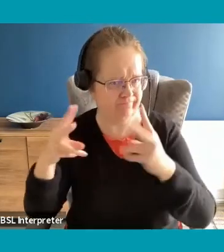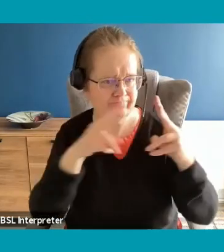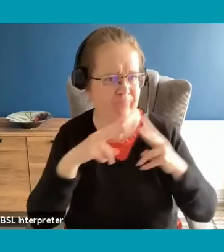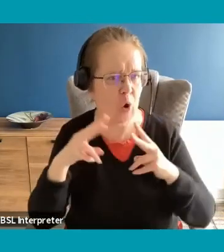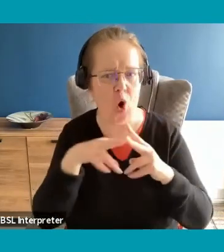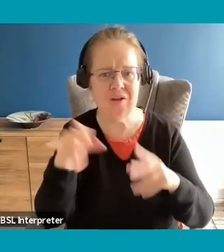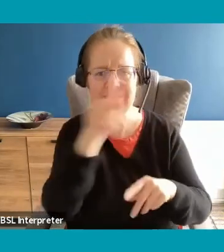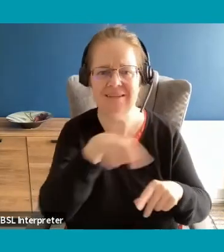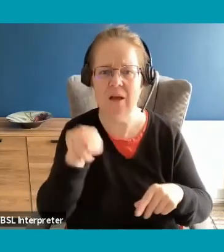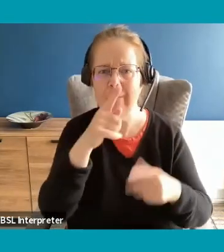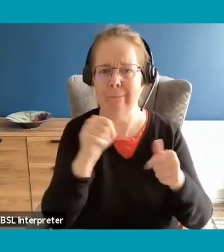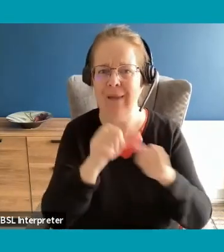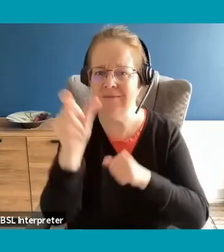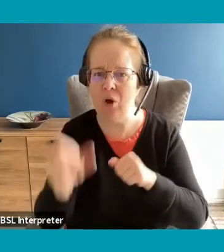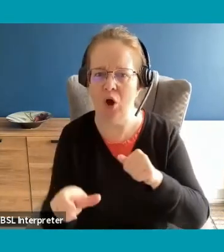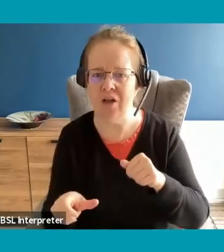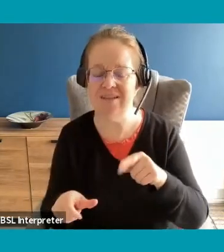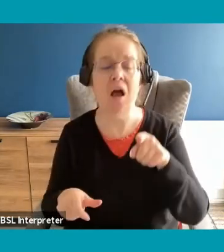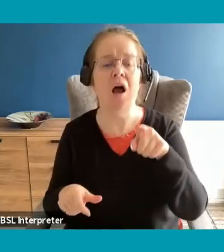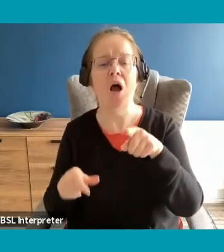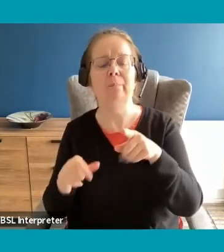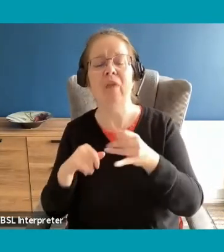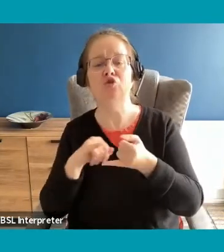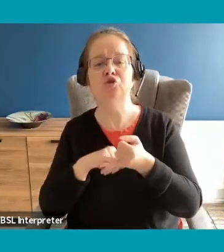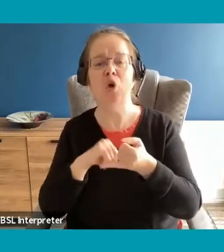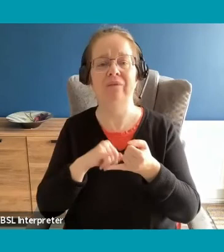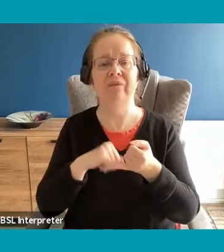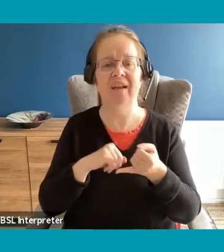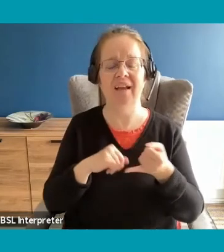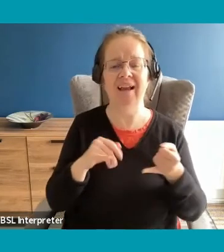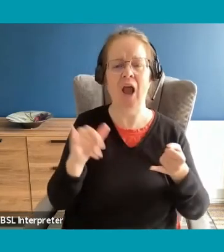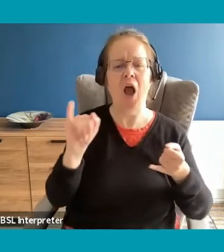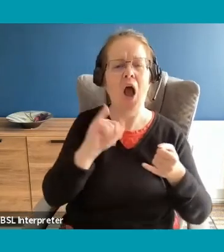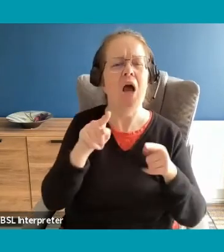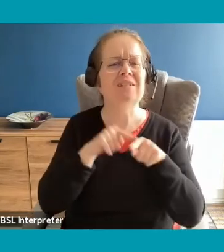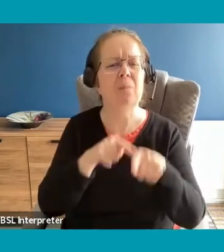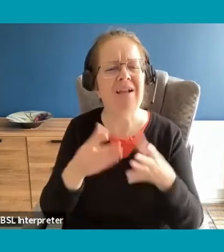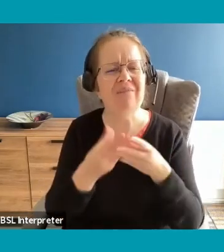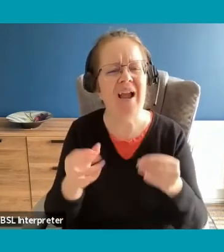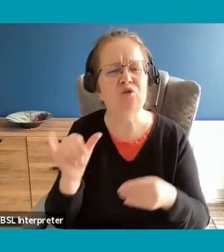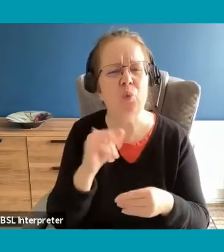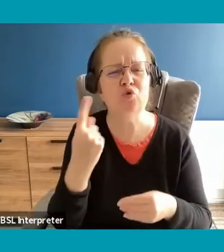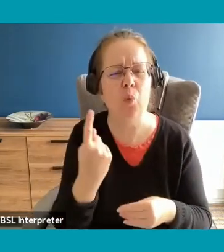So I think it depends on which vacancies, so you've obviously got all of our